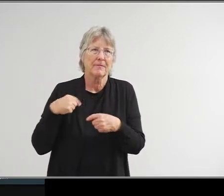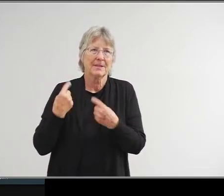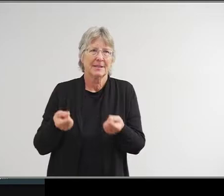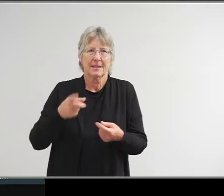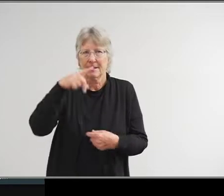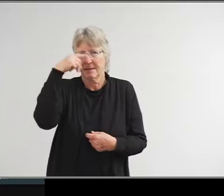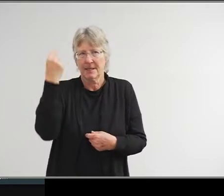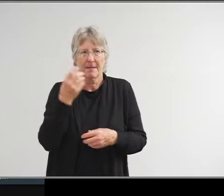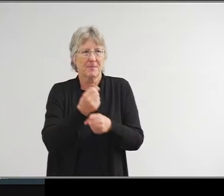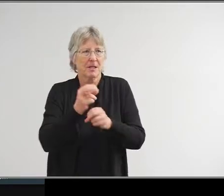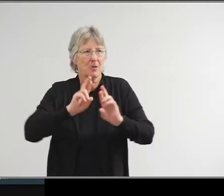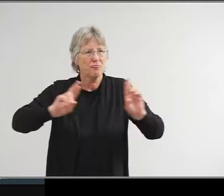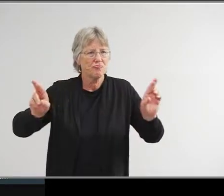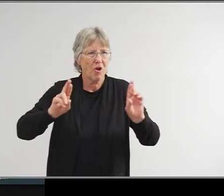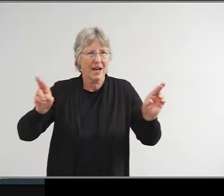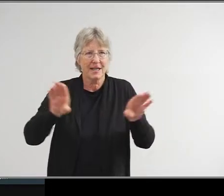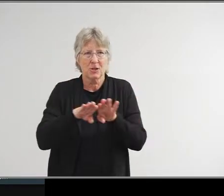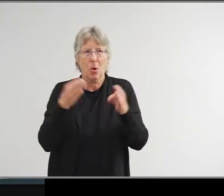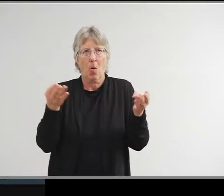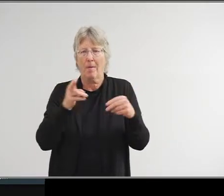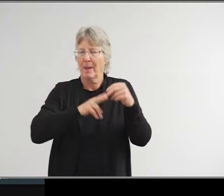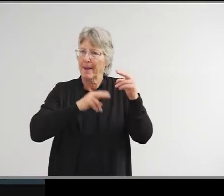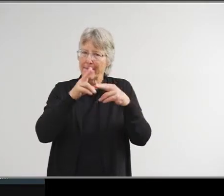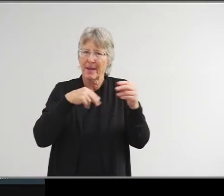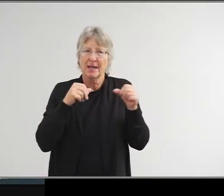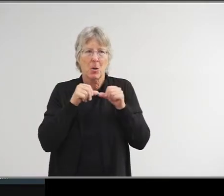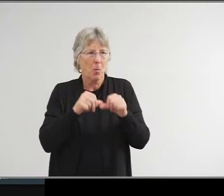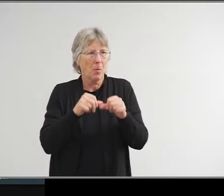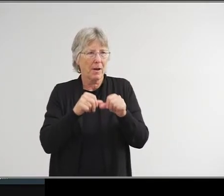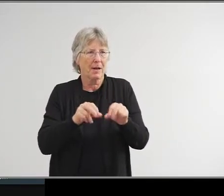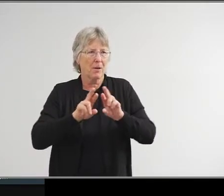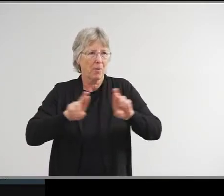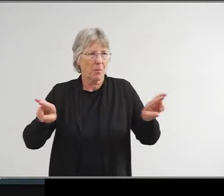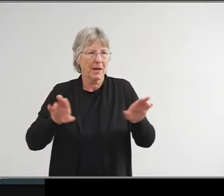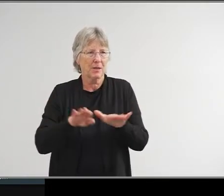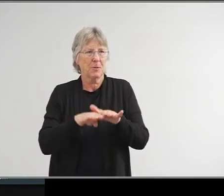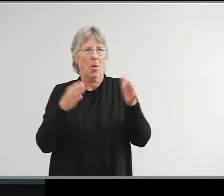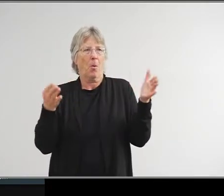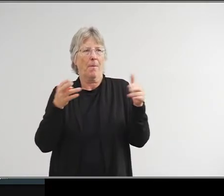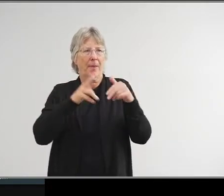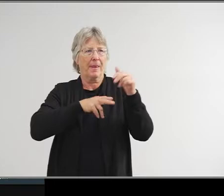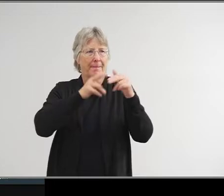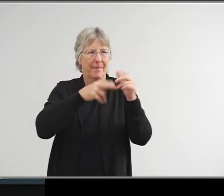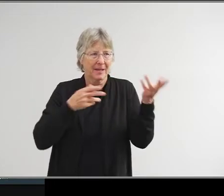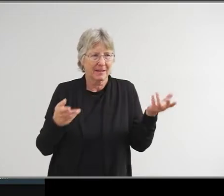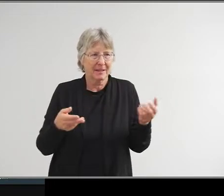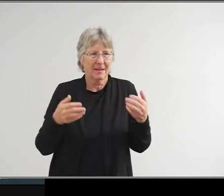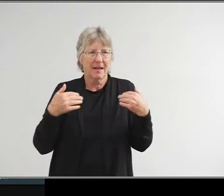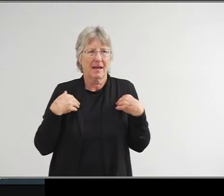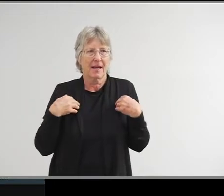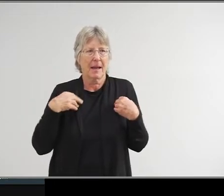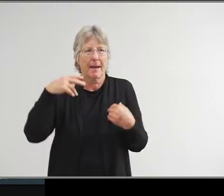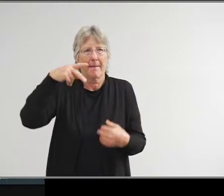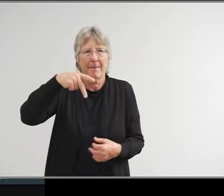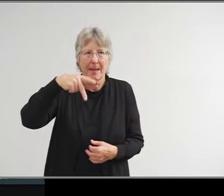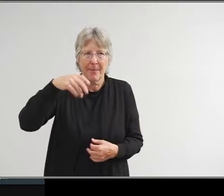to open our buildings. We continue to be ready to open our buildings. I'll say again, we have the PPE that we need.